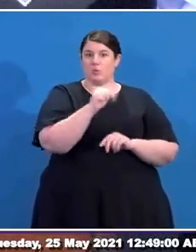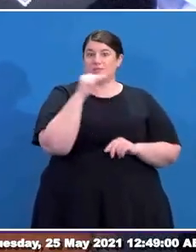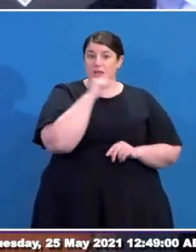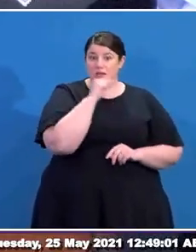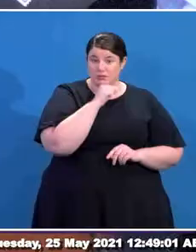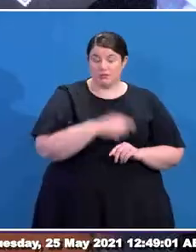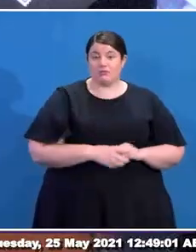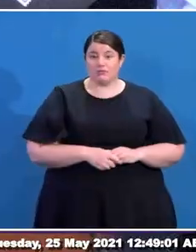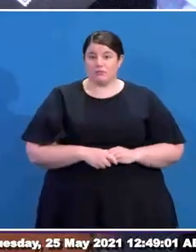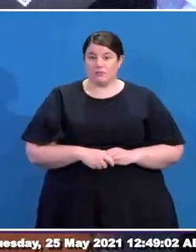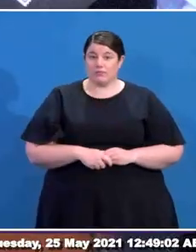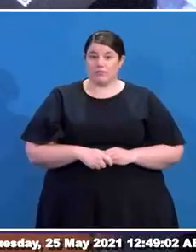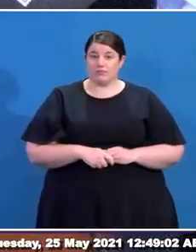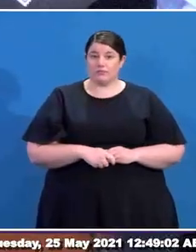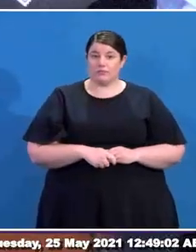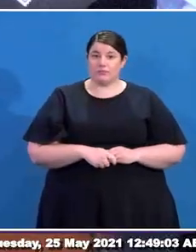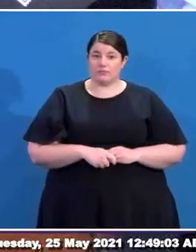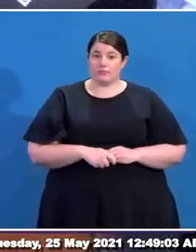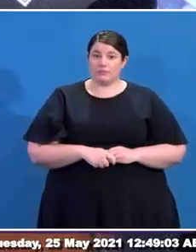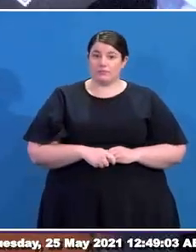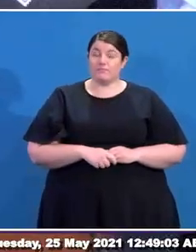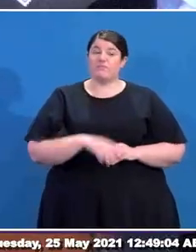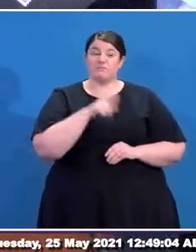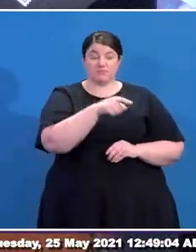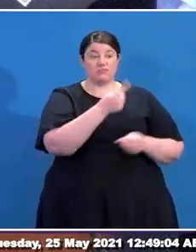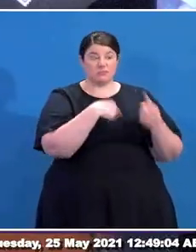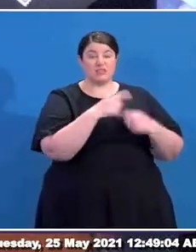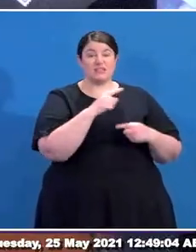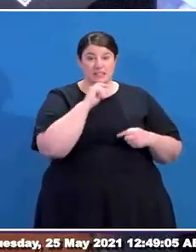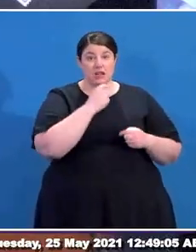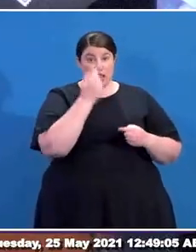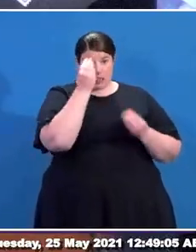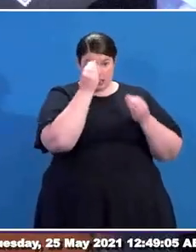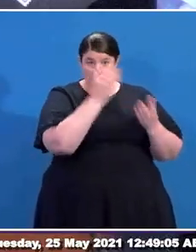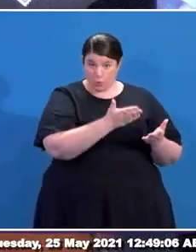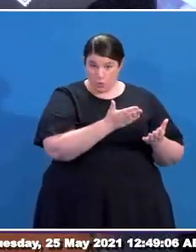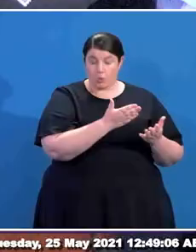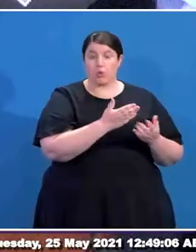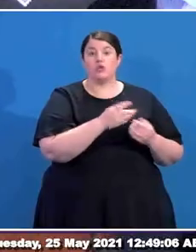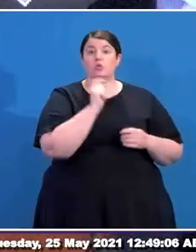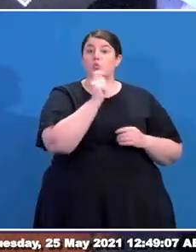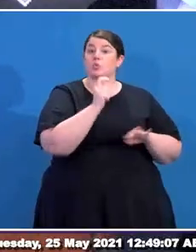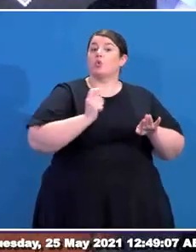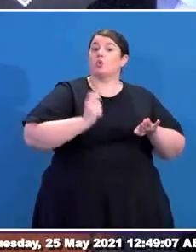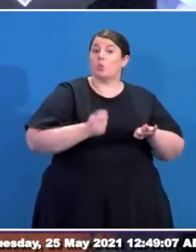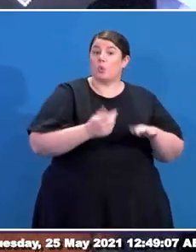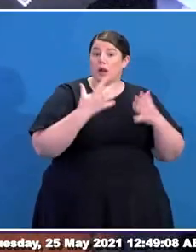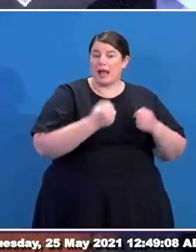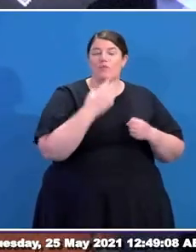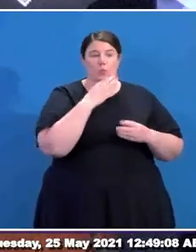And she told you that they would be in touch in relation to a date for the hearing of the charges. Yes.